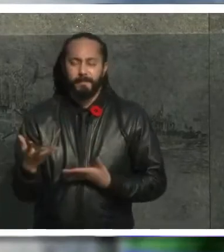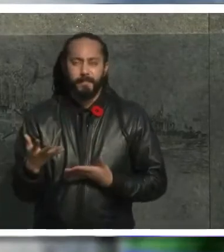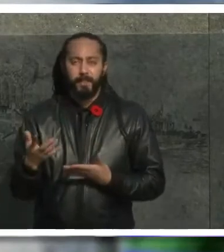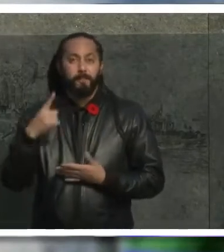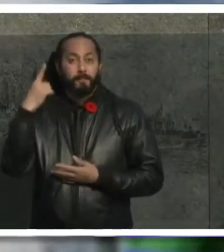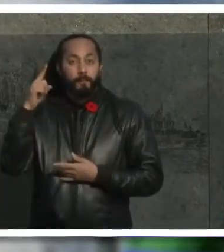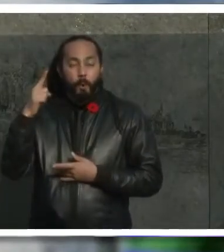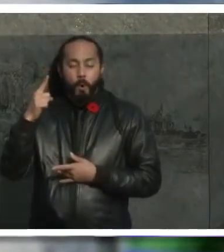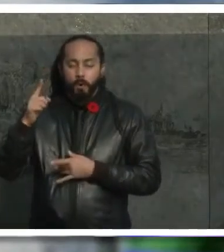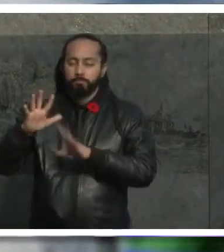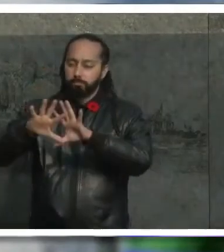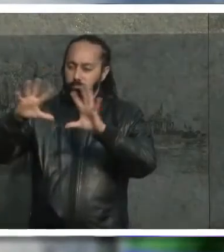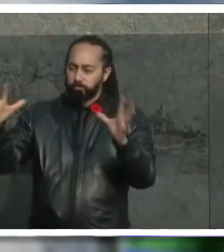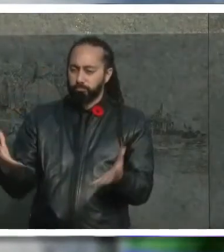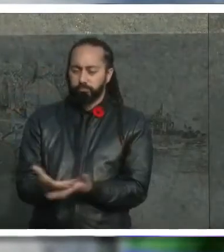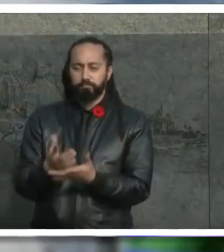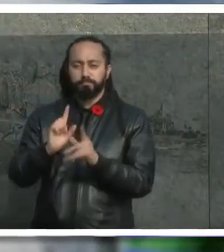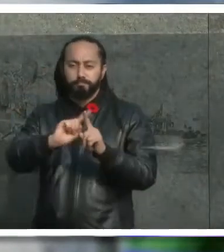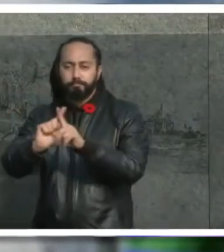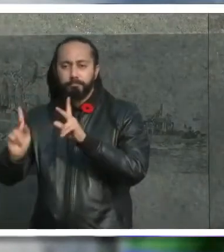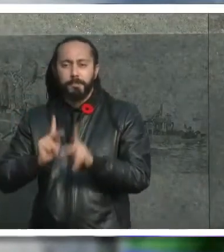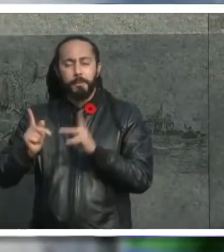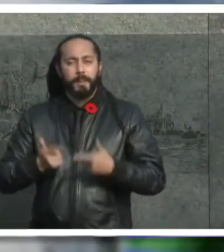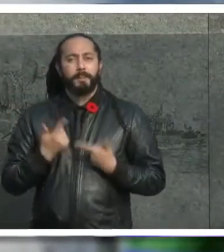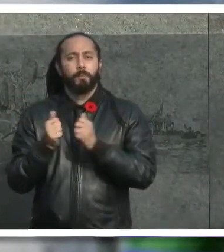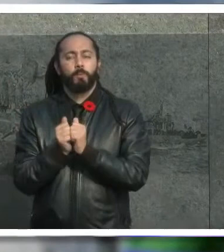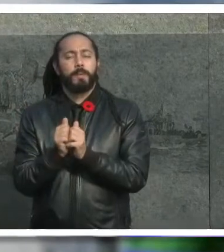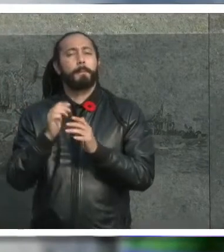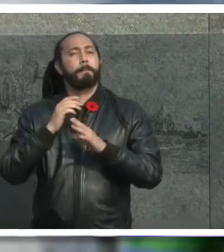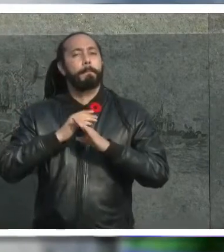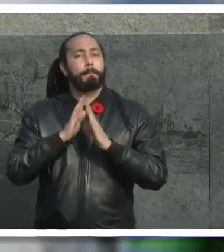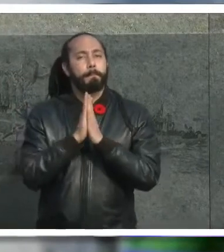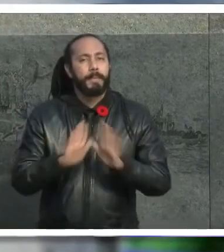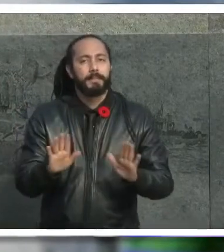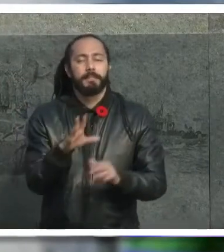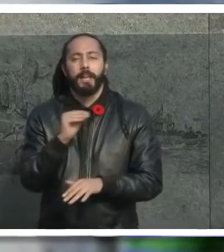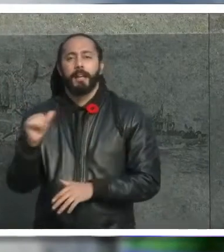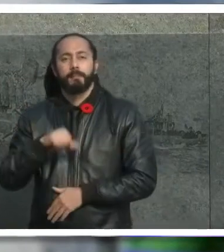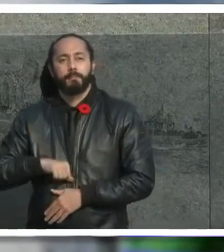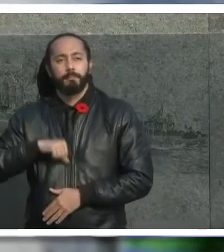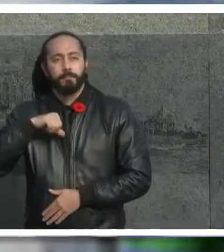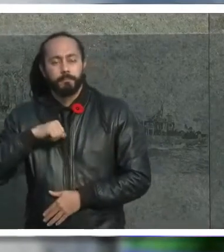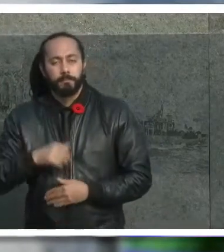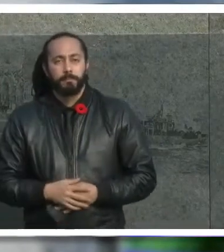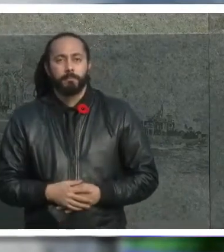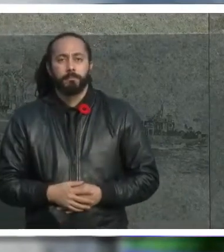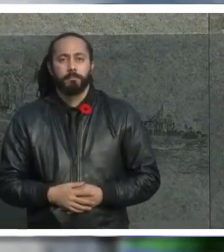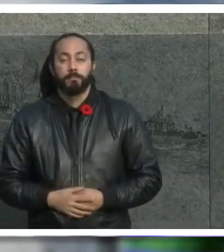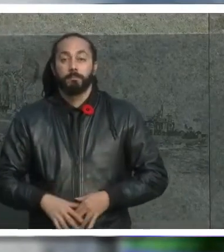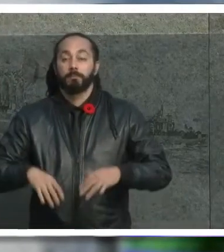people can live in peace and dignity. Before us is a moving memorial to veterans of war in Afghanistan